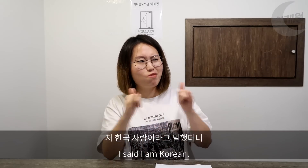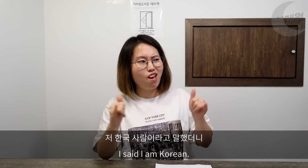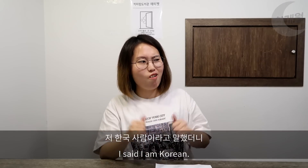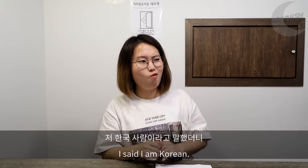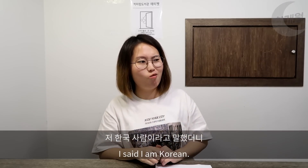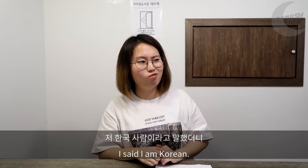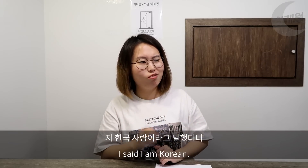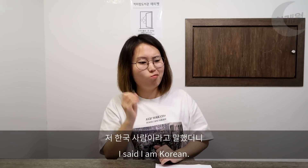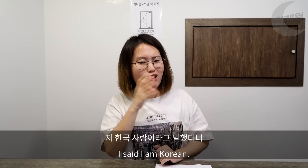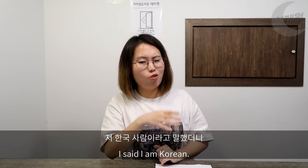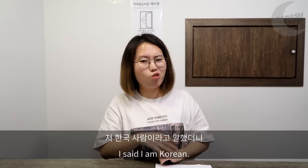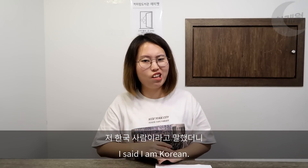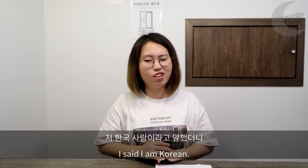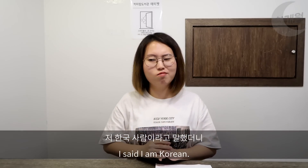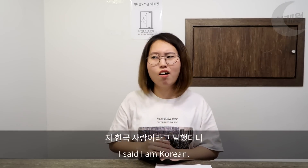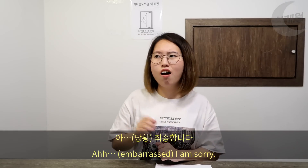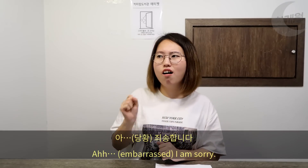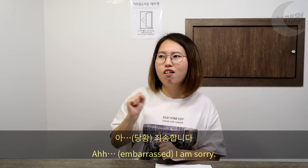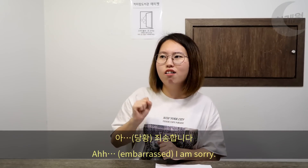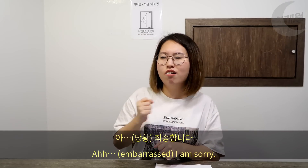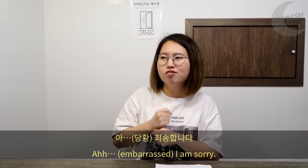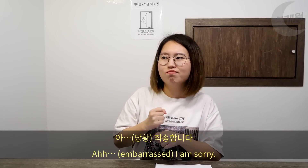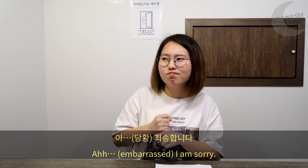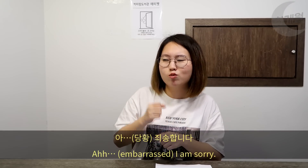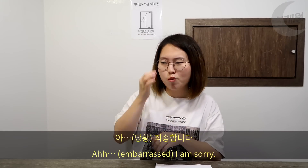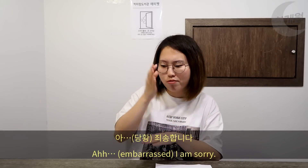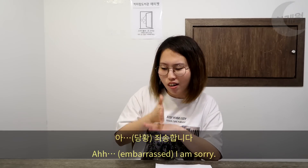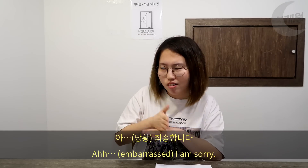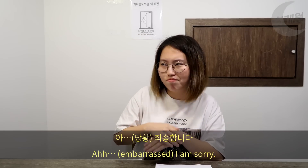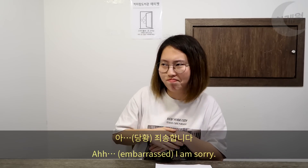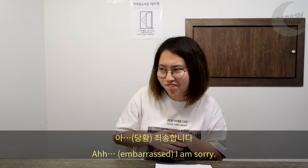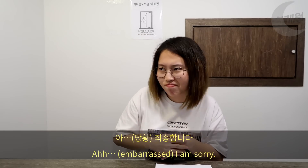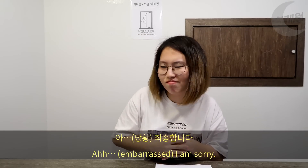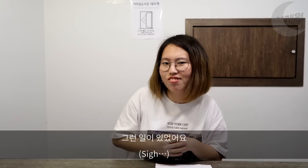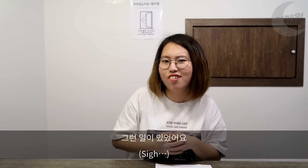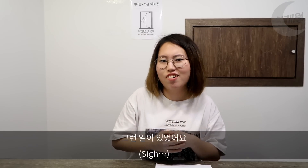I said I am Korean. Ahh… (embarrassed) I am sorry.